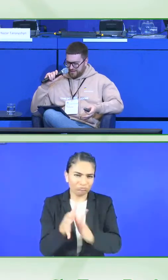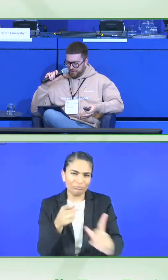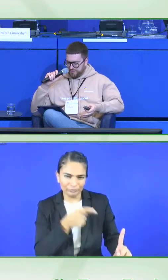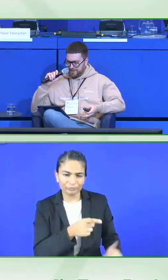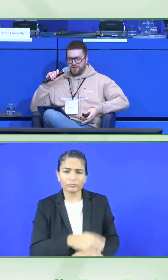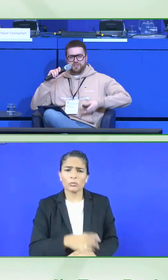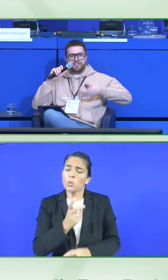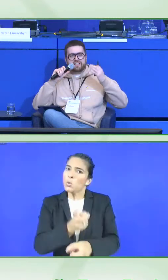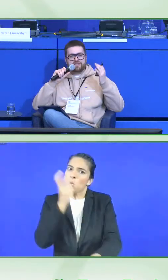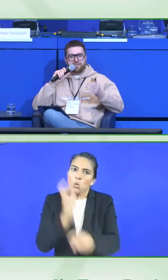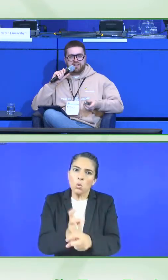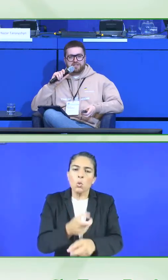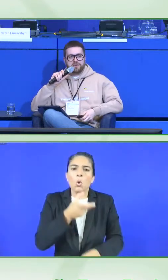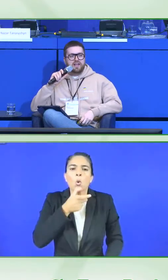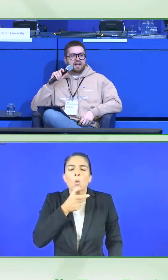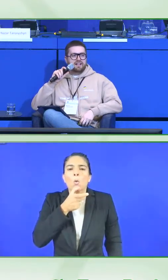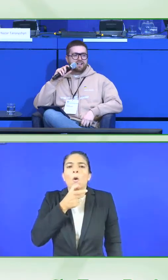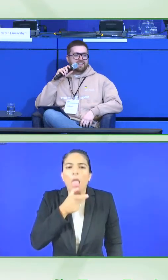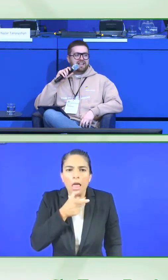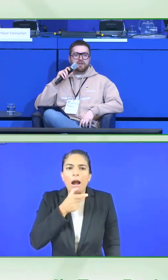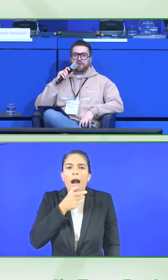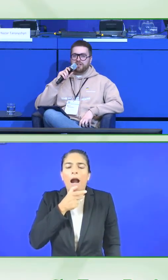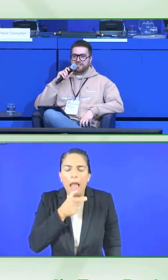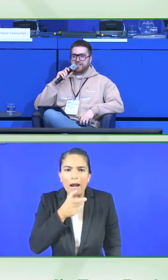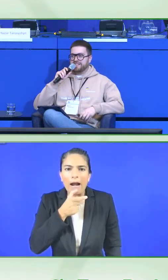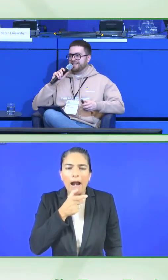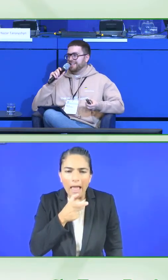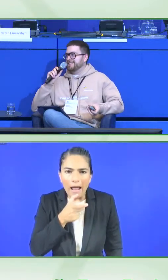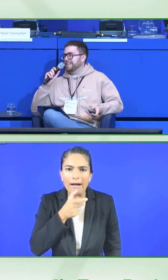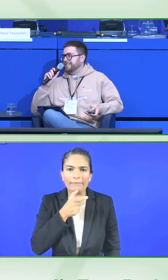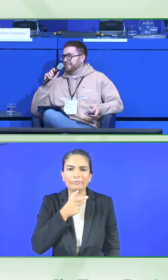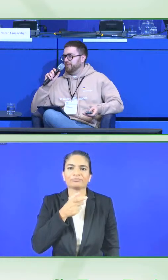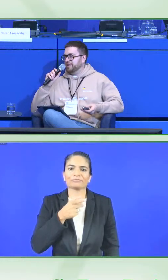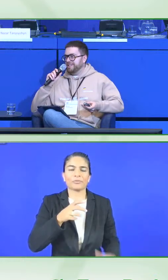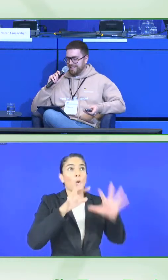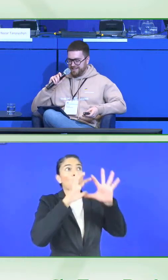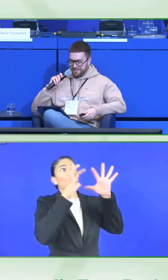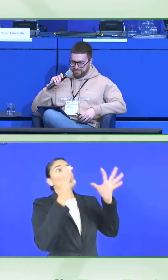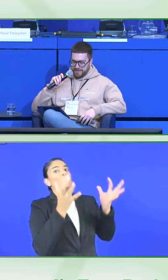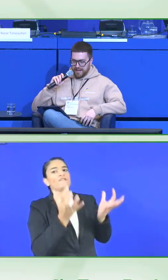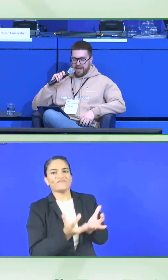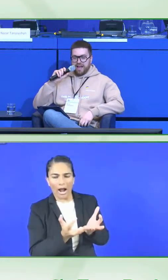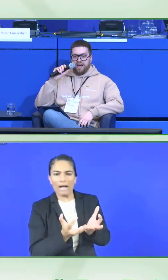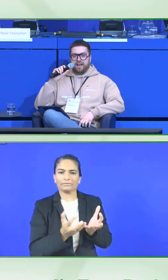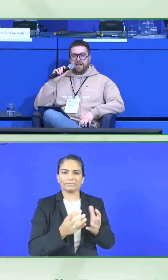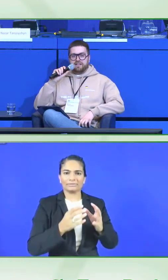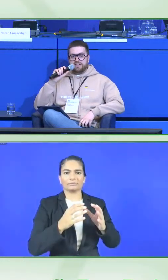Ukraine brings disability and social services to people through a mobile application, among other things.